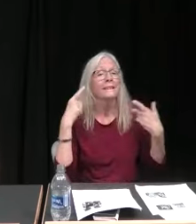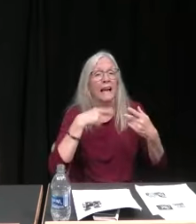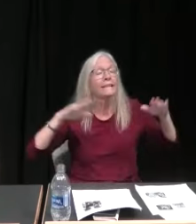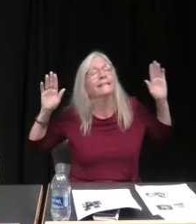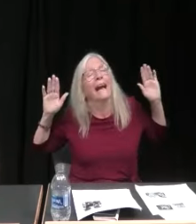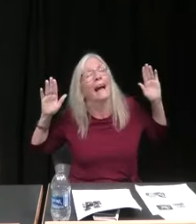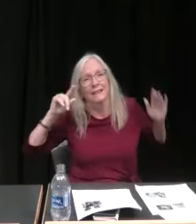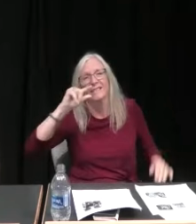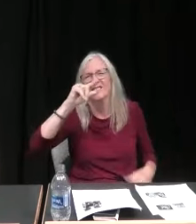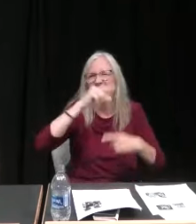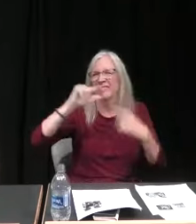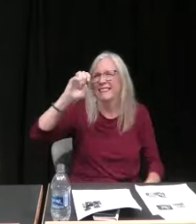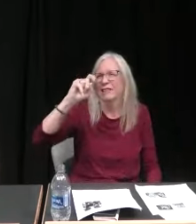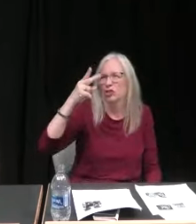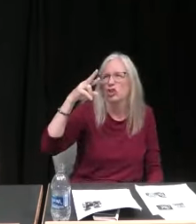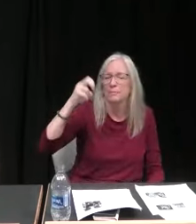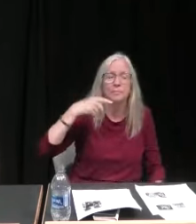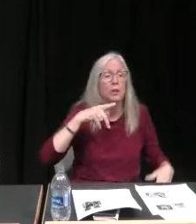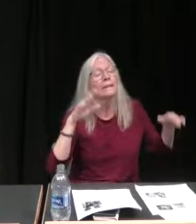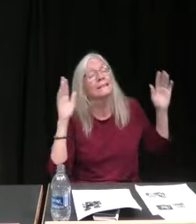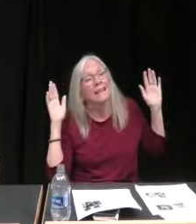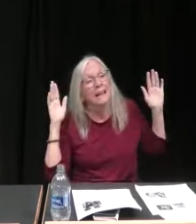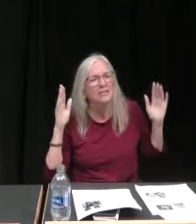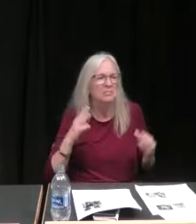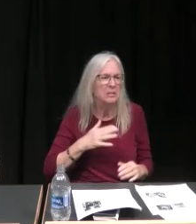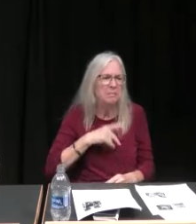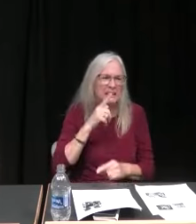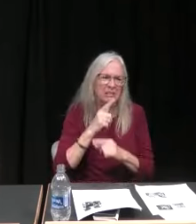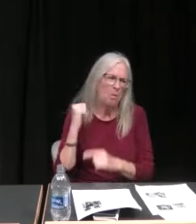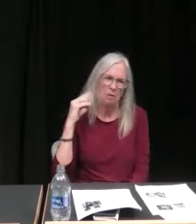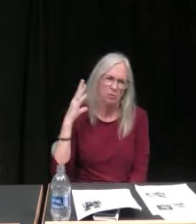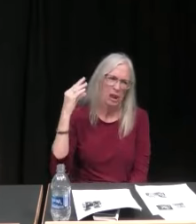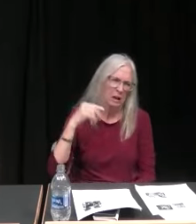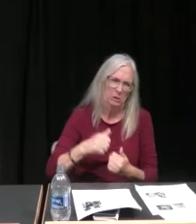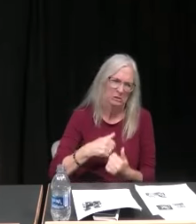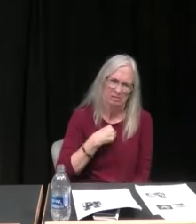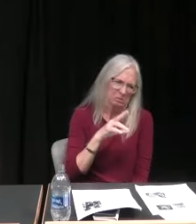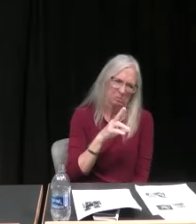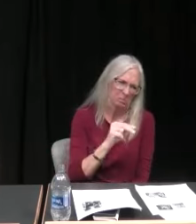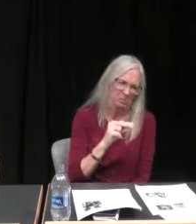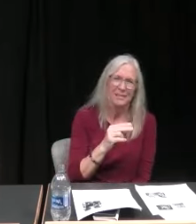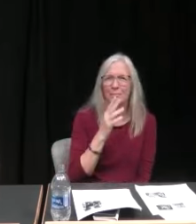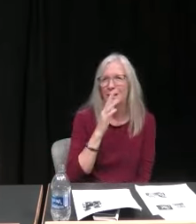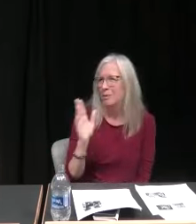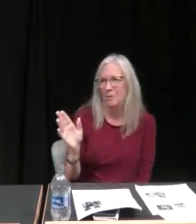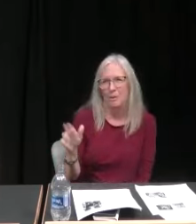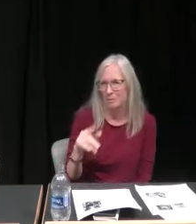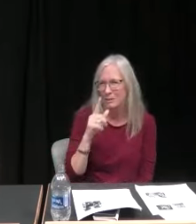parents were alive they would they would gesture and say you know when I was telling my mom when